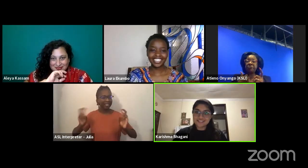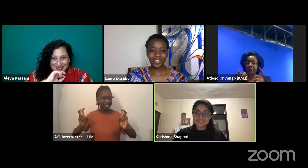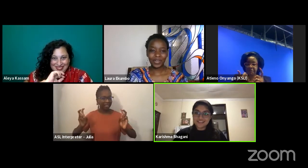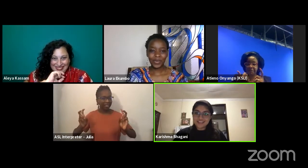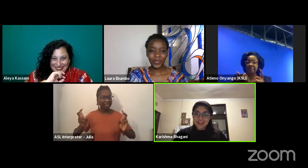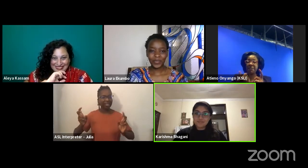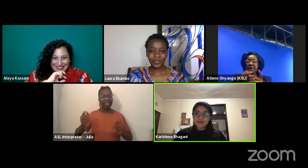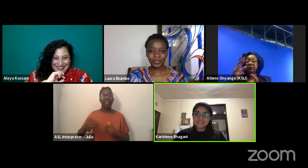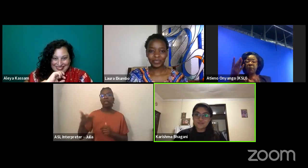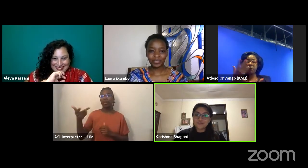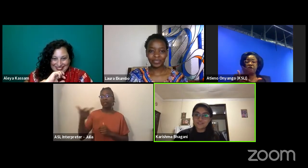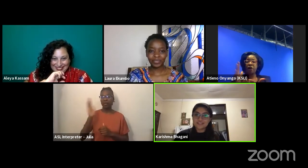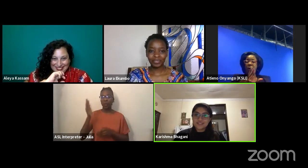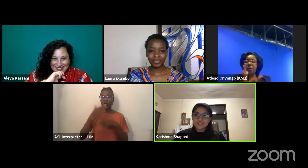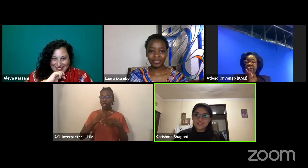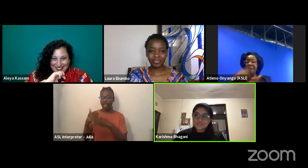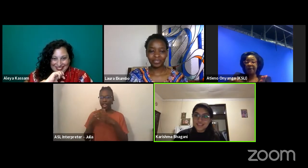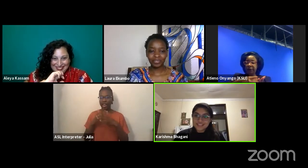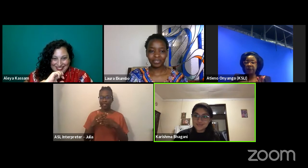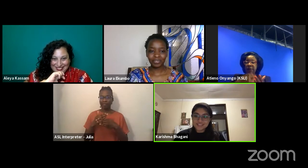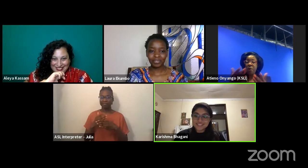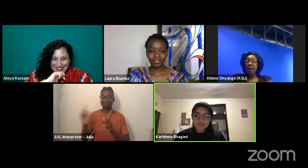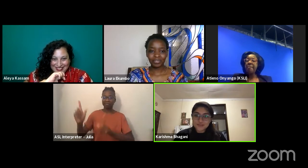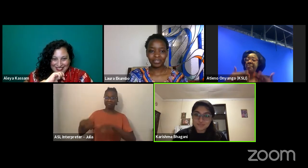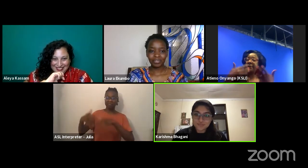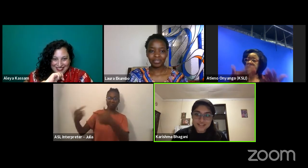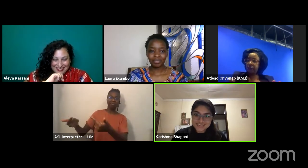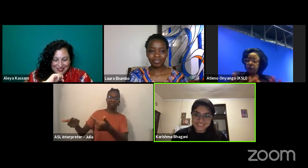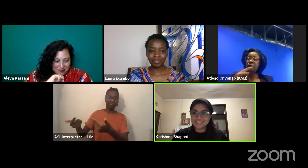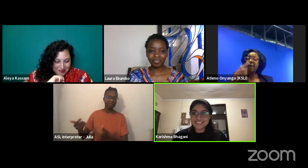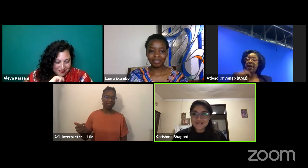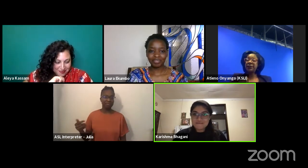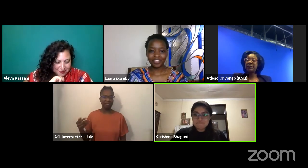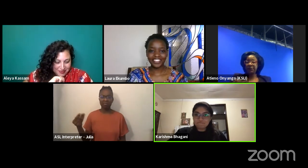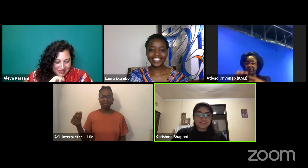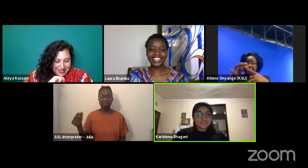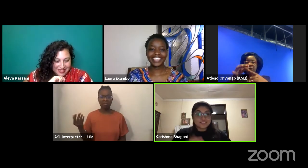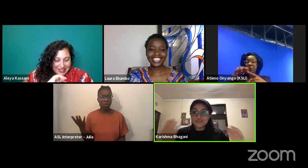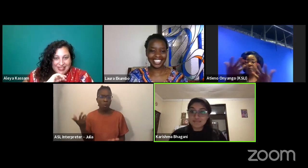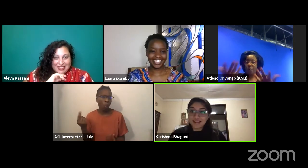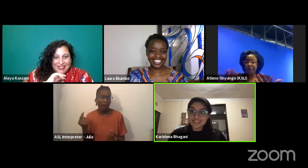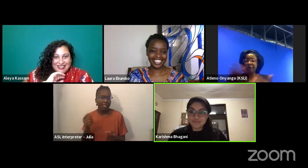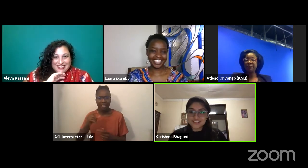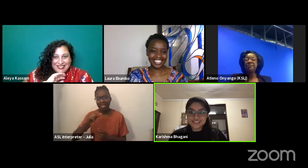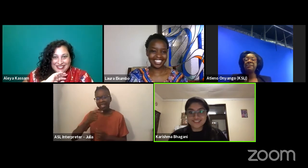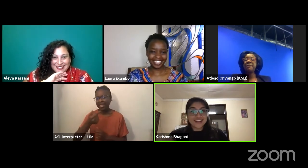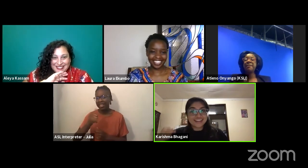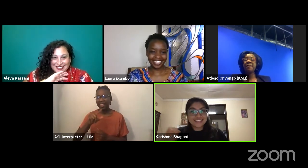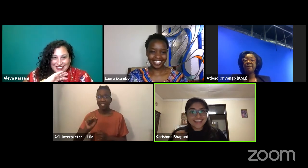So I'll pass it over to you to tell us what this special present is, because no time like the present, right?